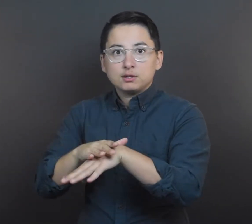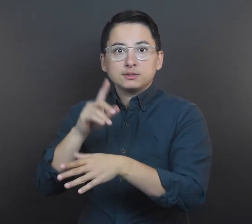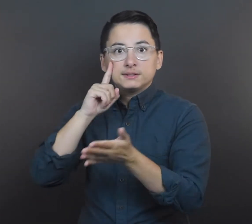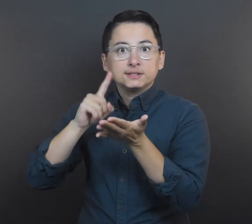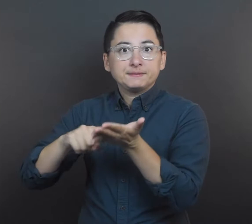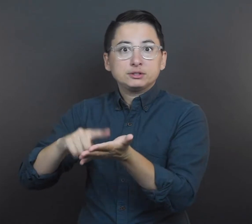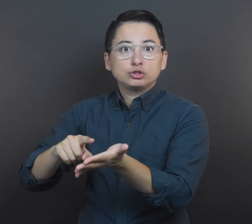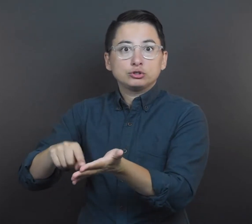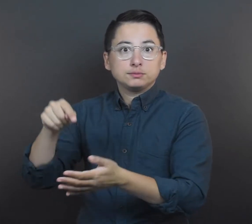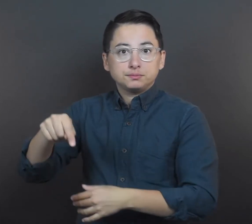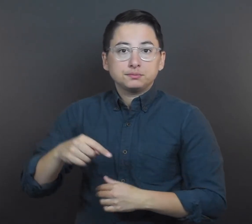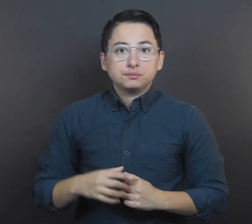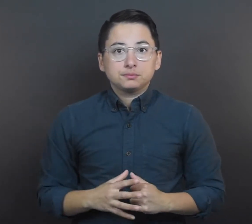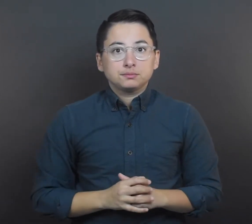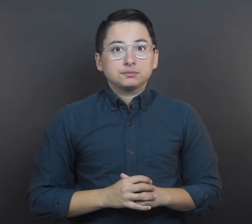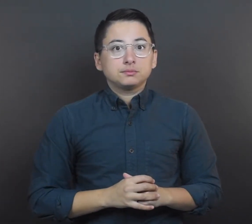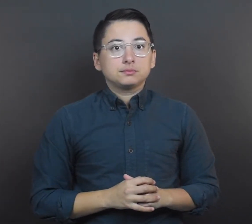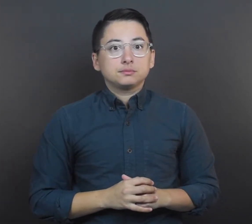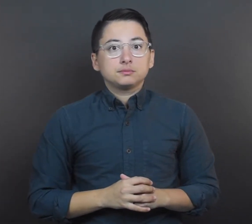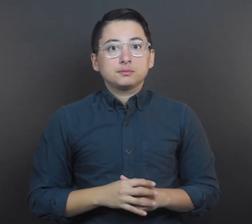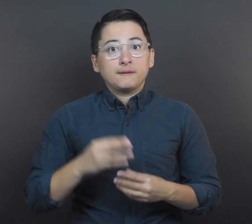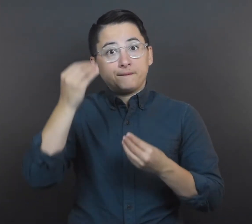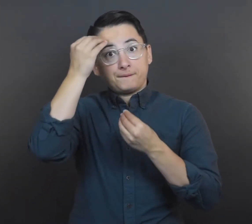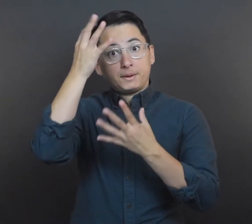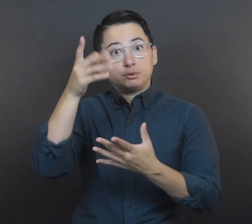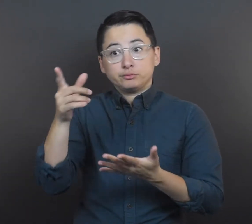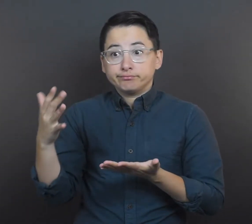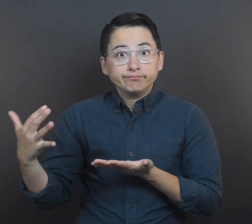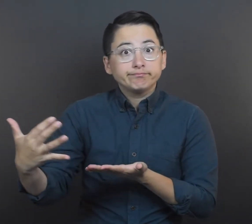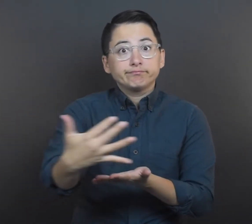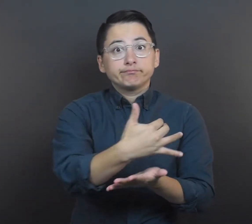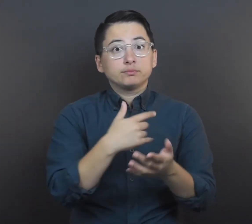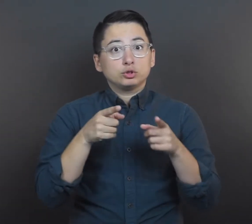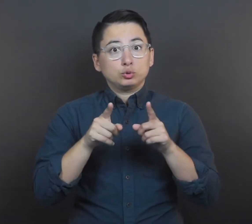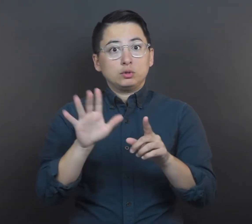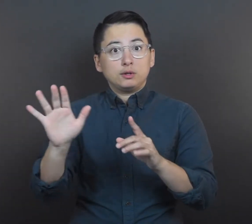The information she gathered during her interviews was used to develop guidelines